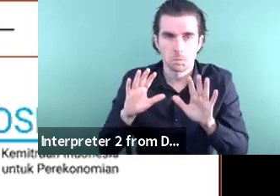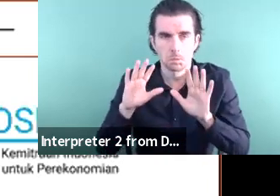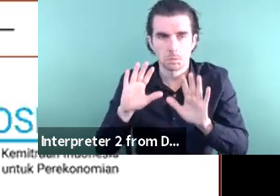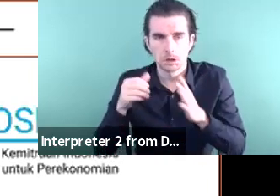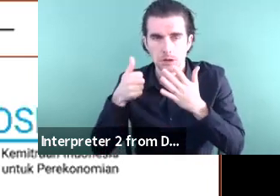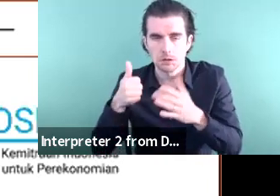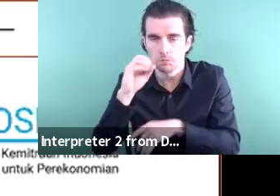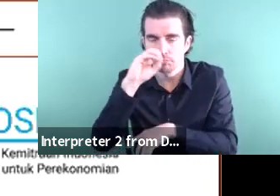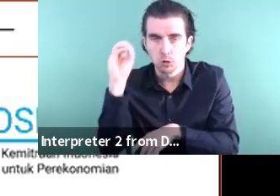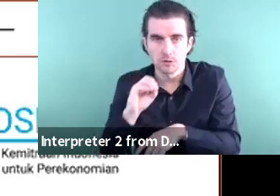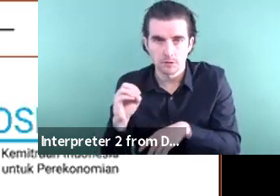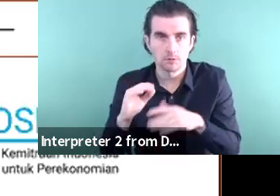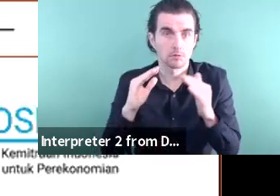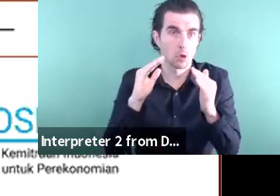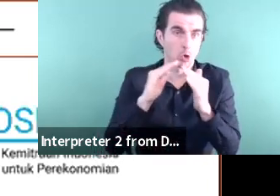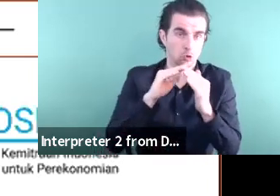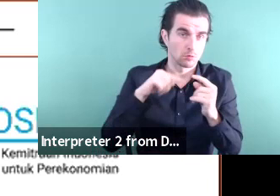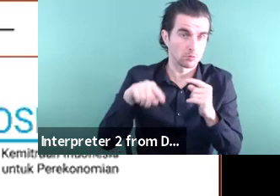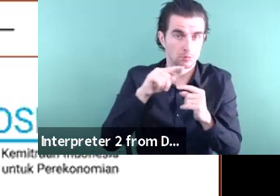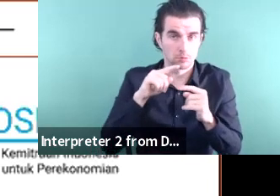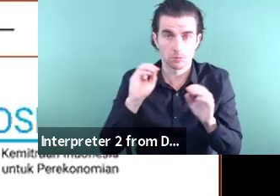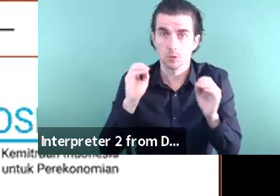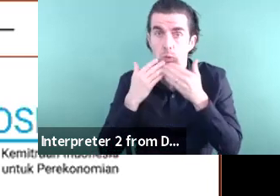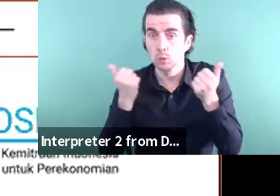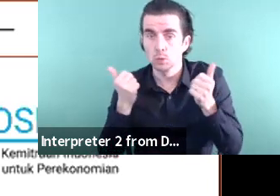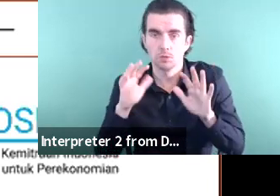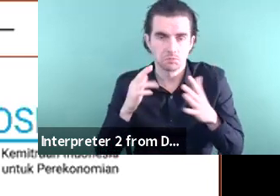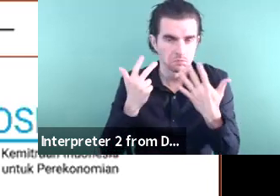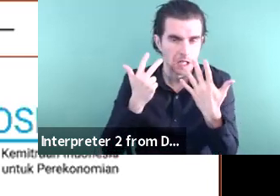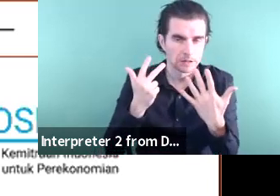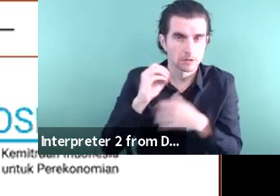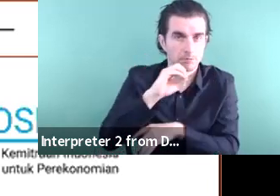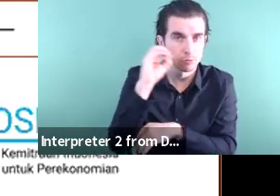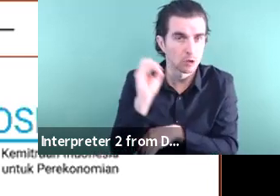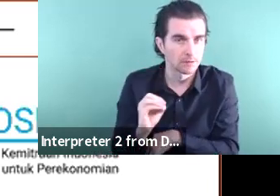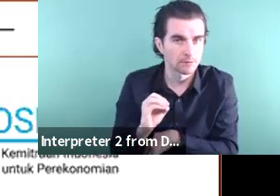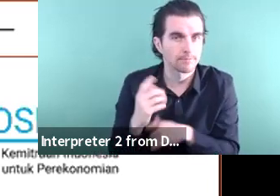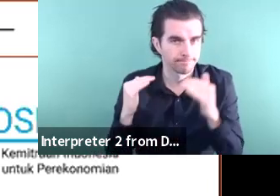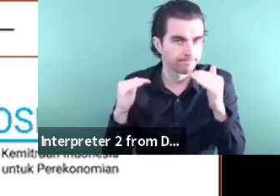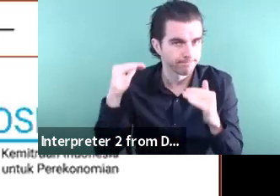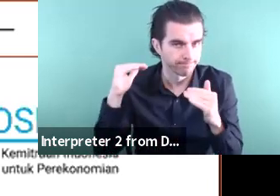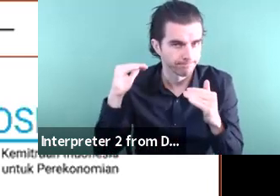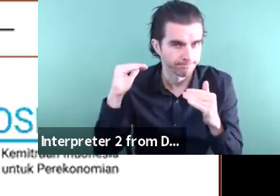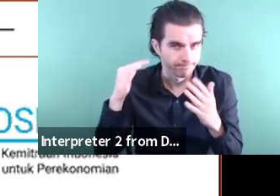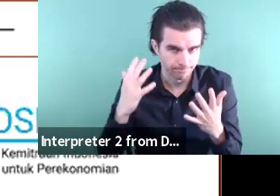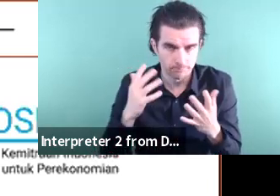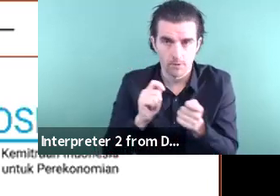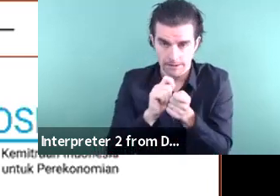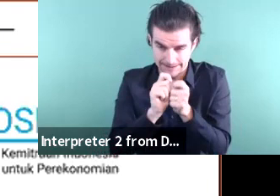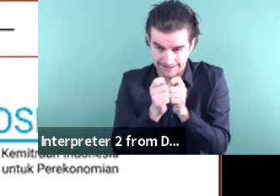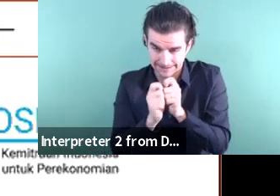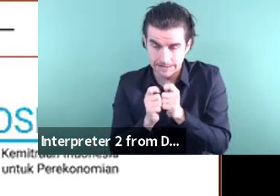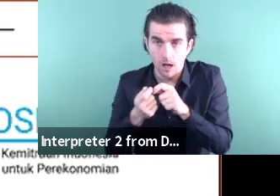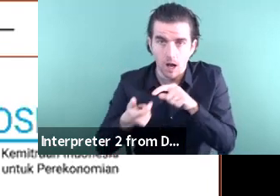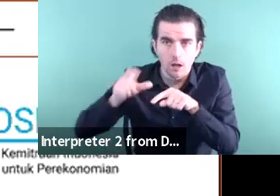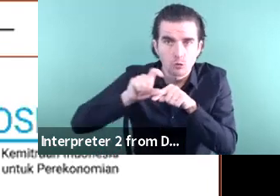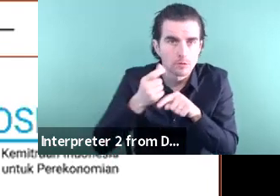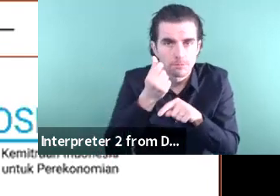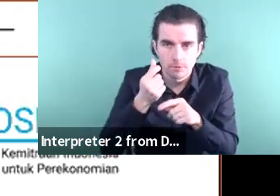Alex shown that persons with multiple disability have slightly larger cost than persons with single